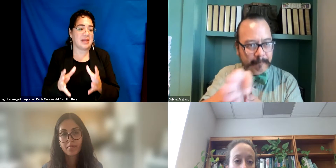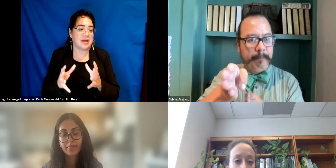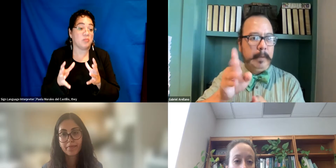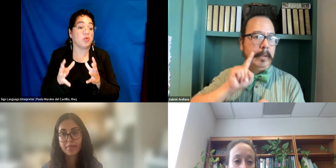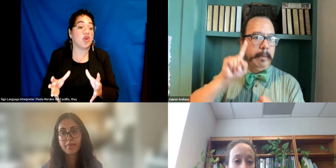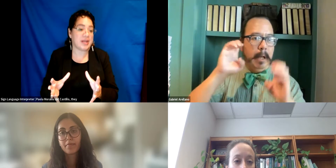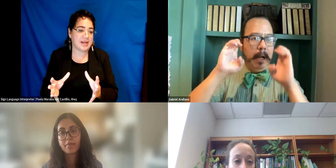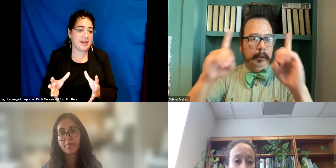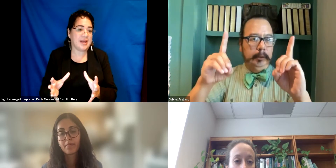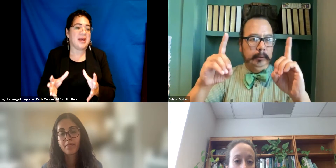Sign Language Interpreter | Paola Morales del Castillo, they: um learning